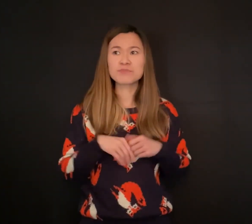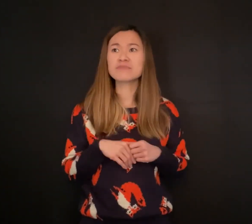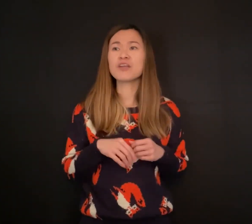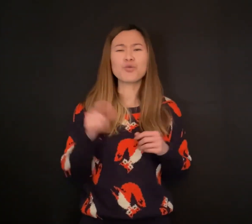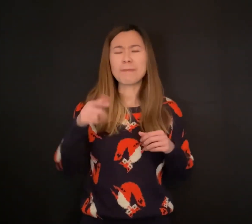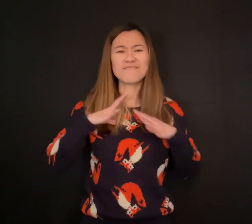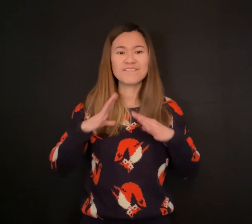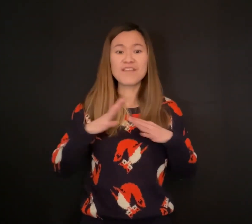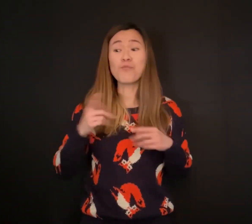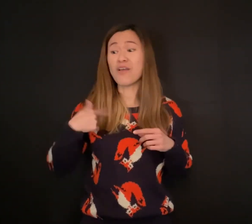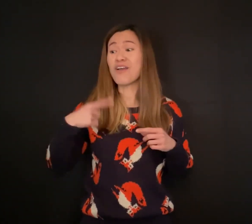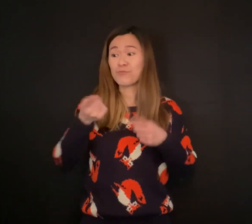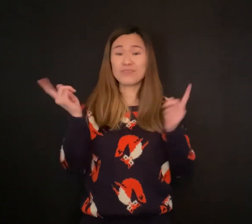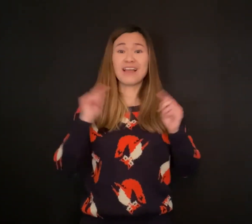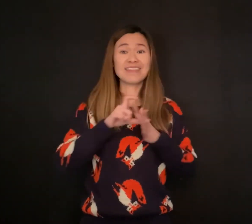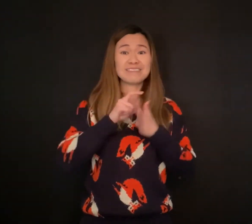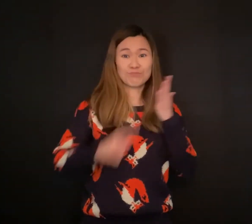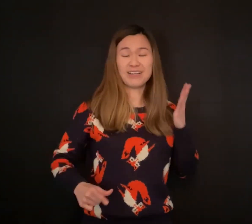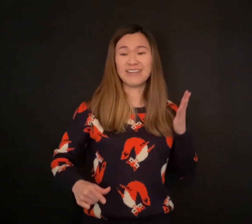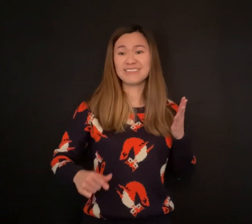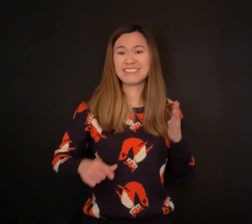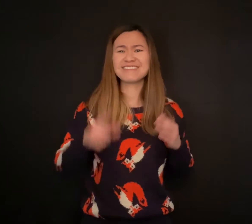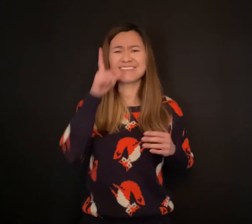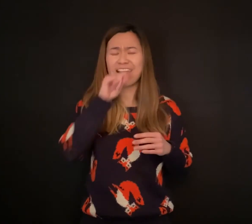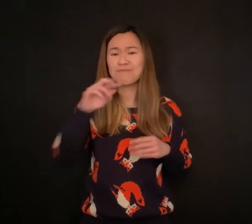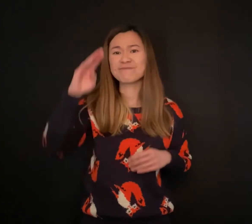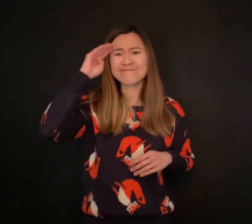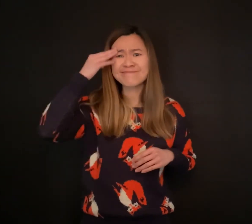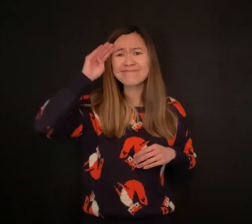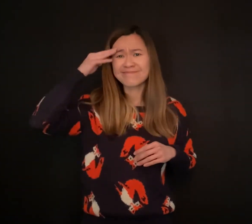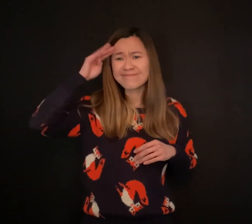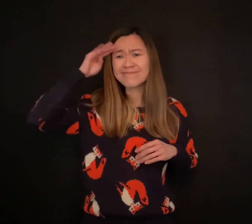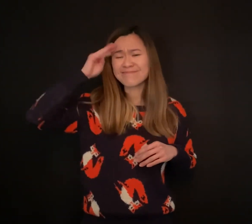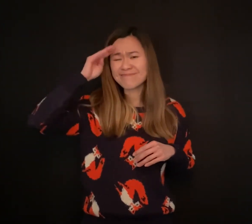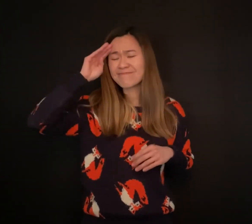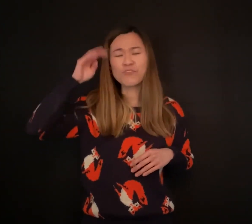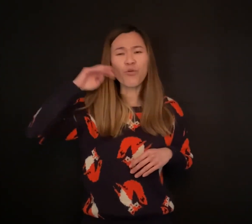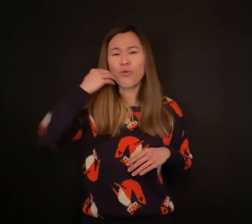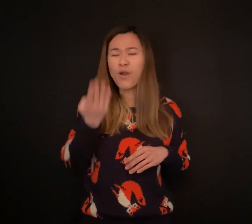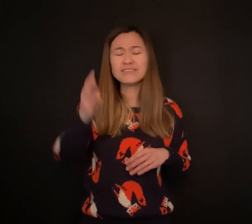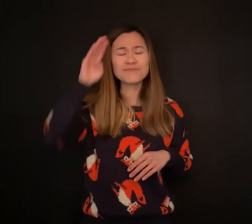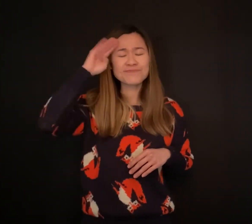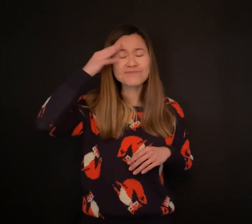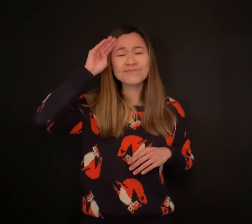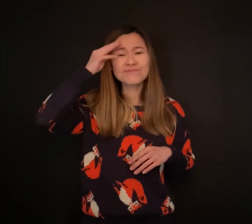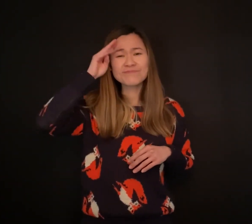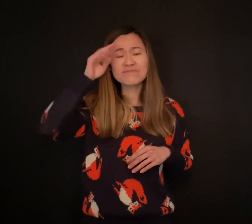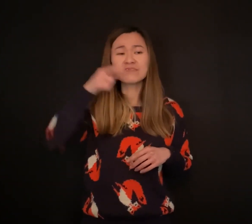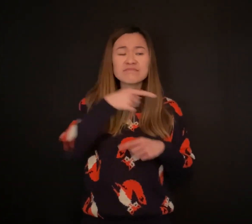We'll be fine. Those of us with a disability are very determined. Always resilient.